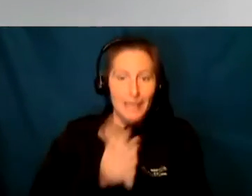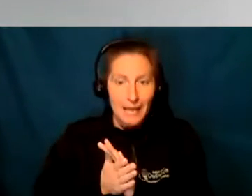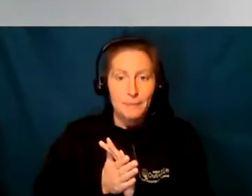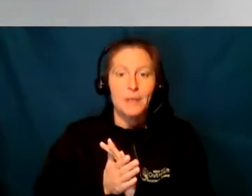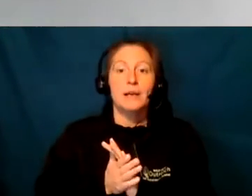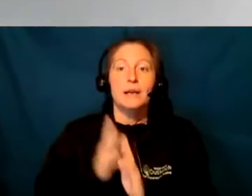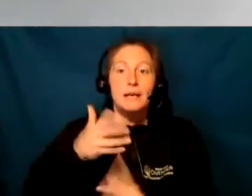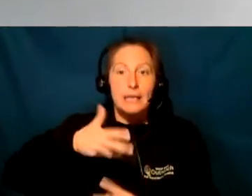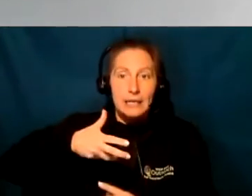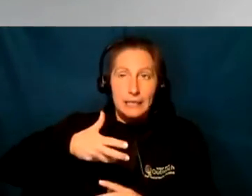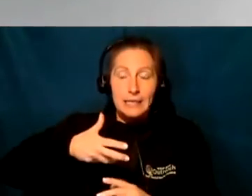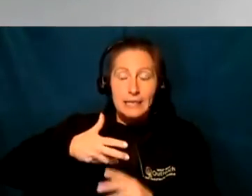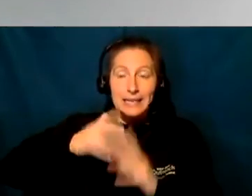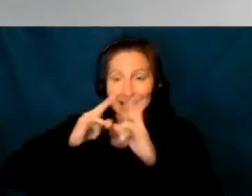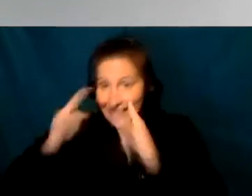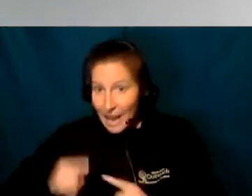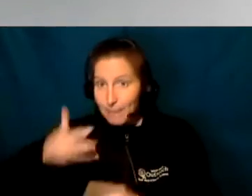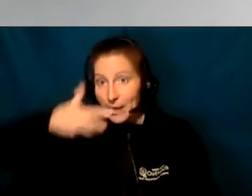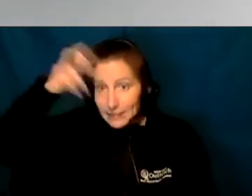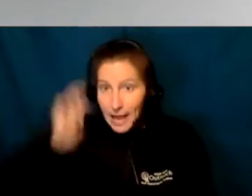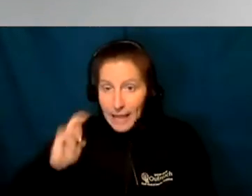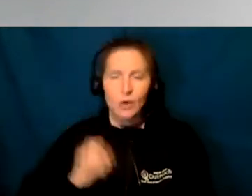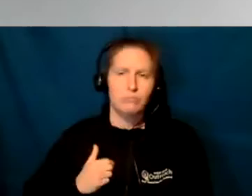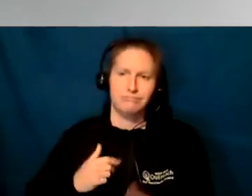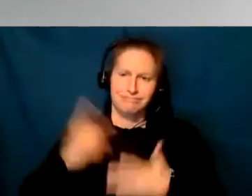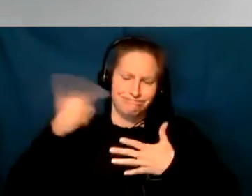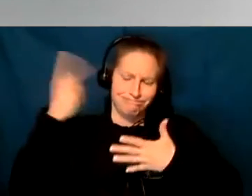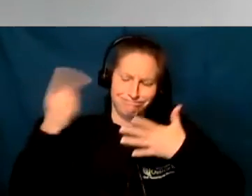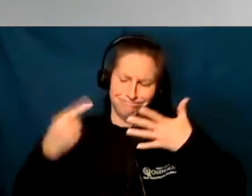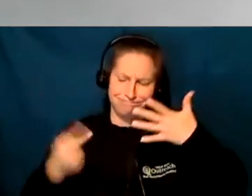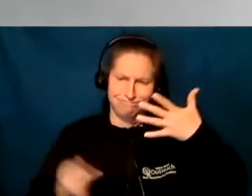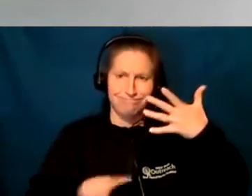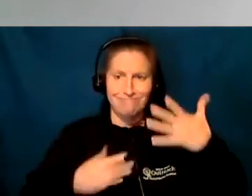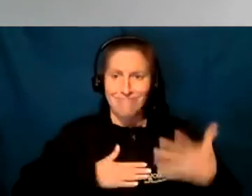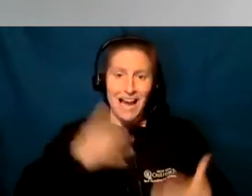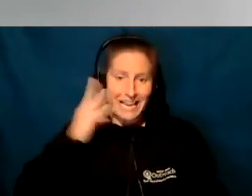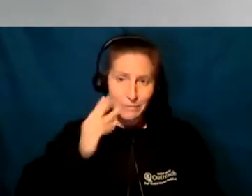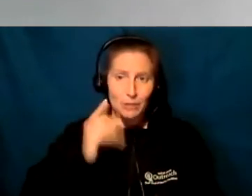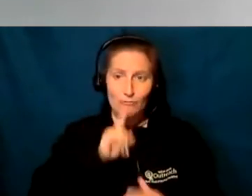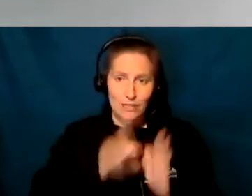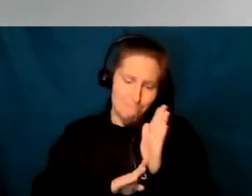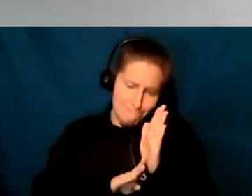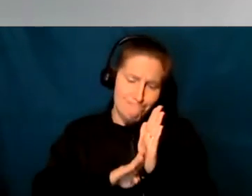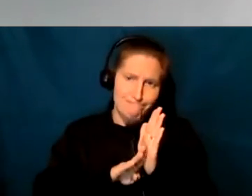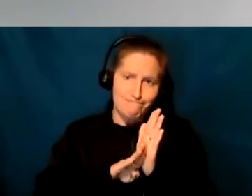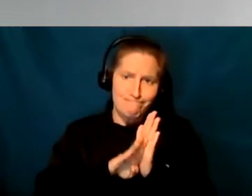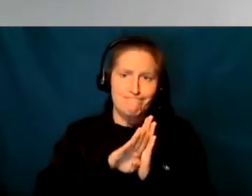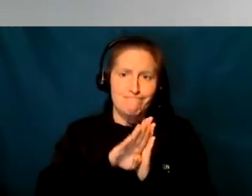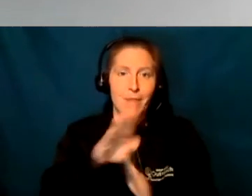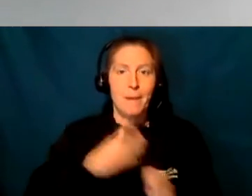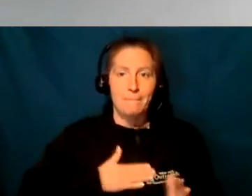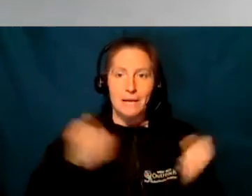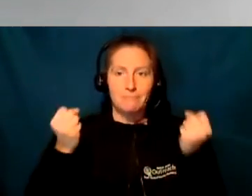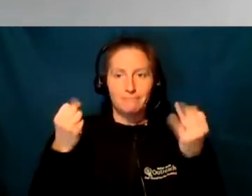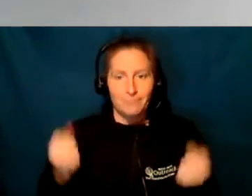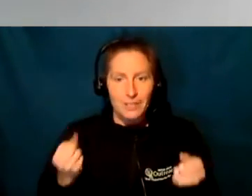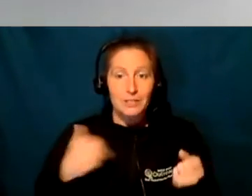And so just all of those experiences, built my ability to sign so I started senior year and